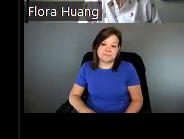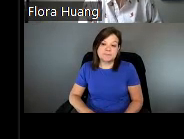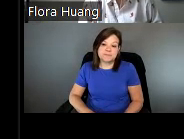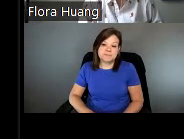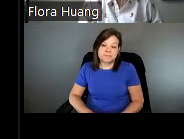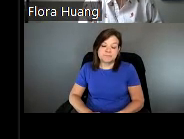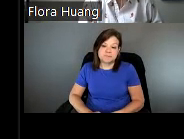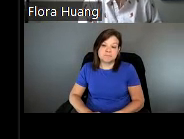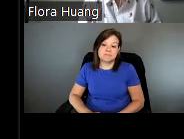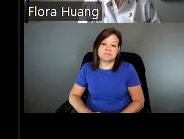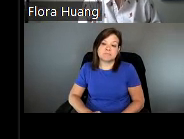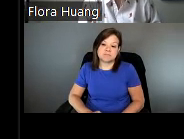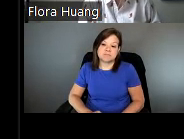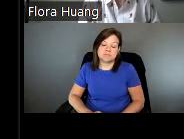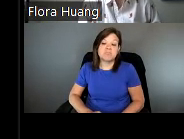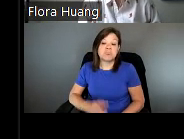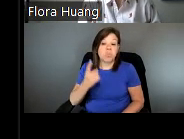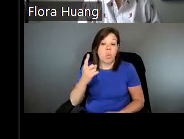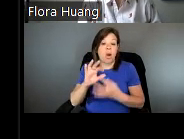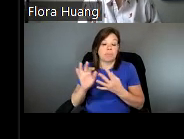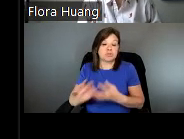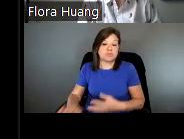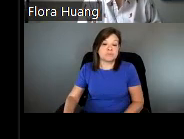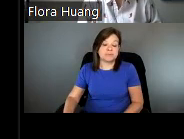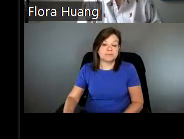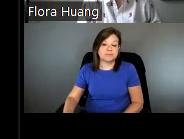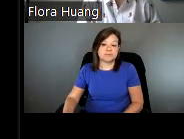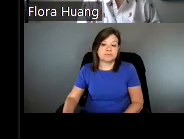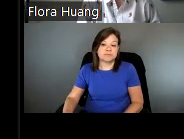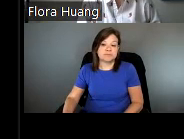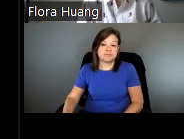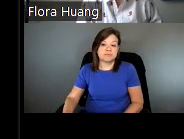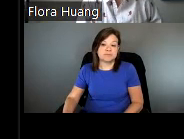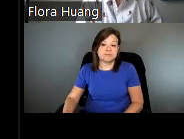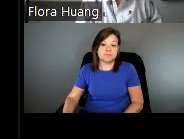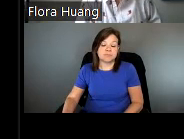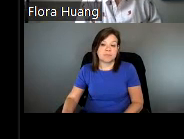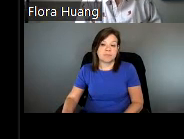That would be one option. Flora, you mentioned that you had.